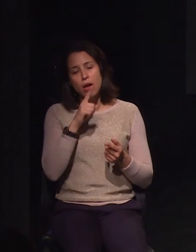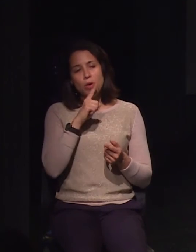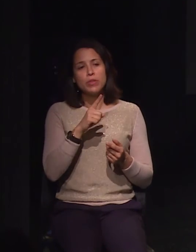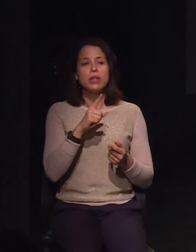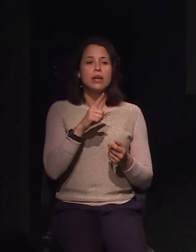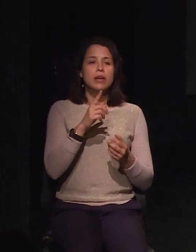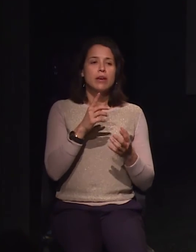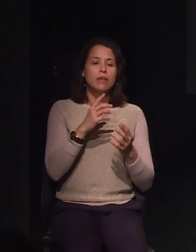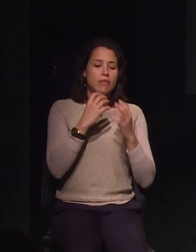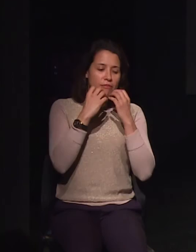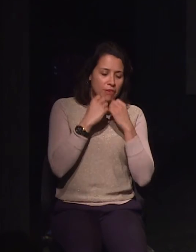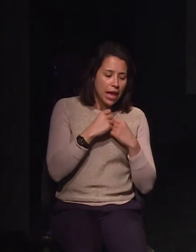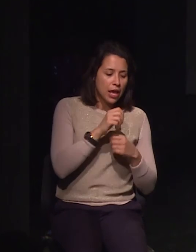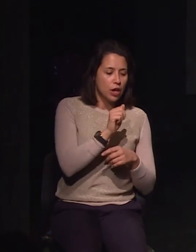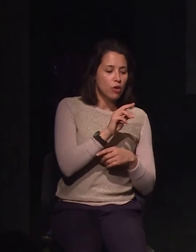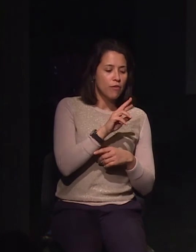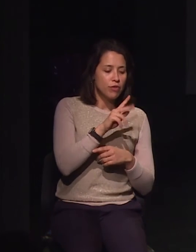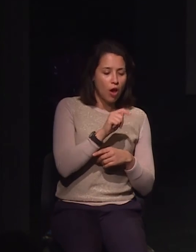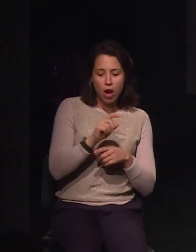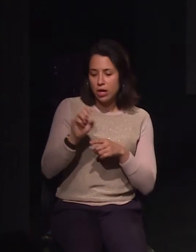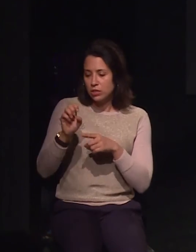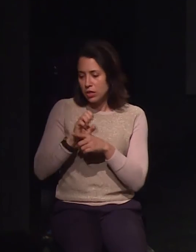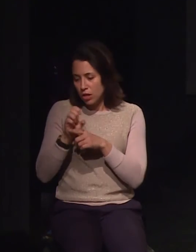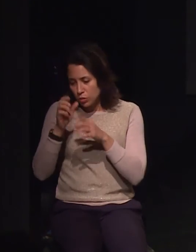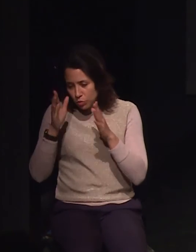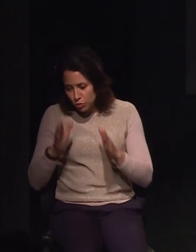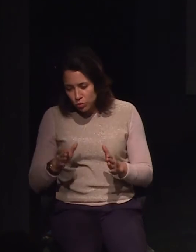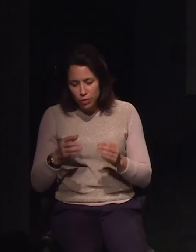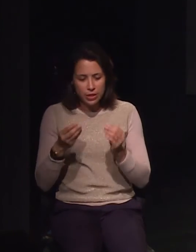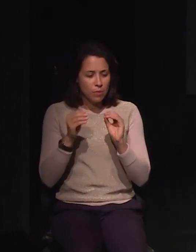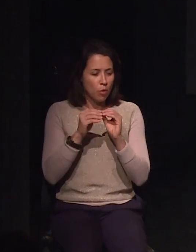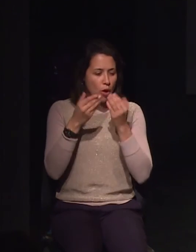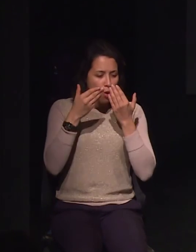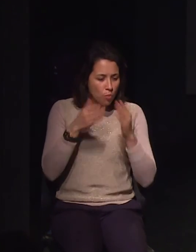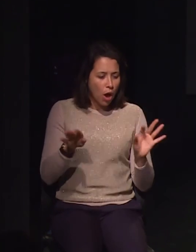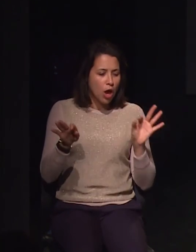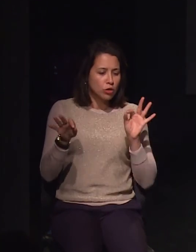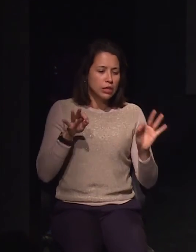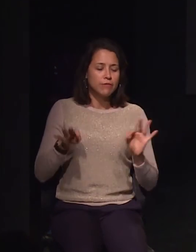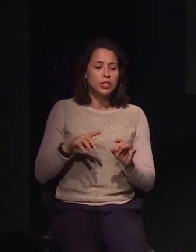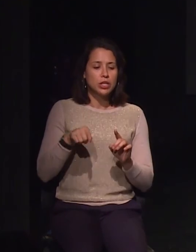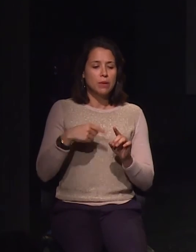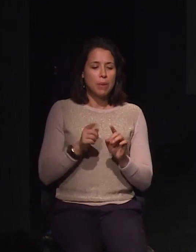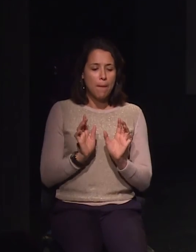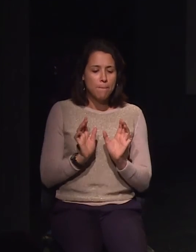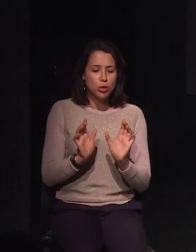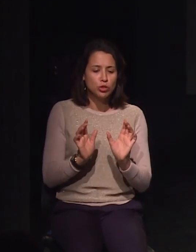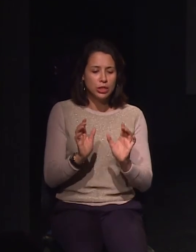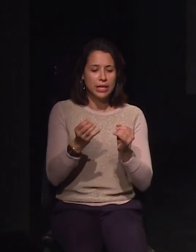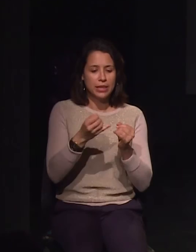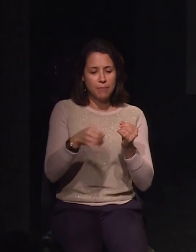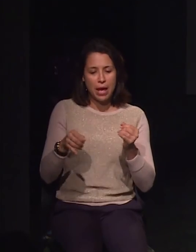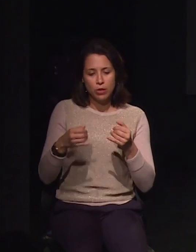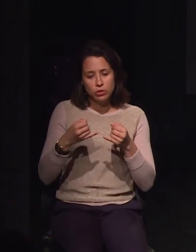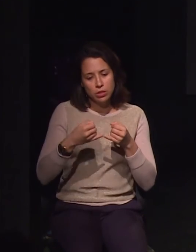broader definitions and pushing boundaries, we don’t lessen the commitment to excellence. So better work, I agree, I think that’ll –